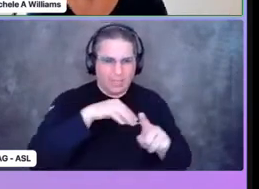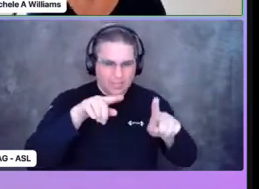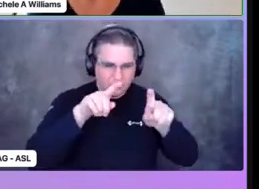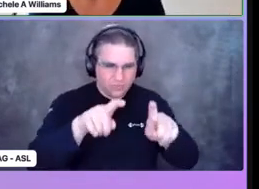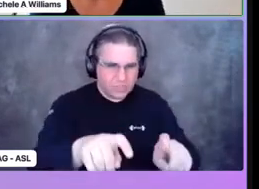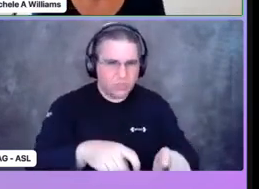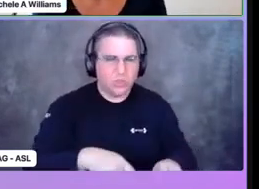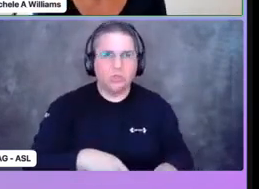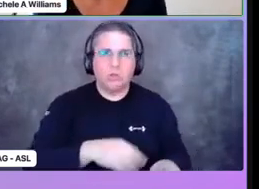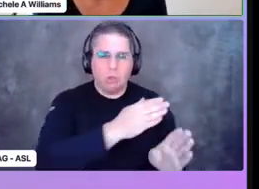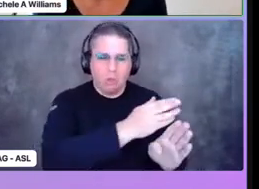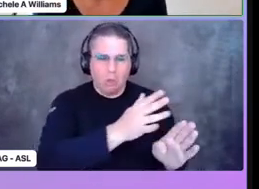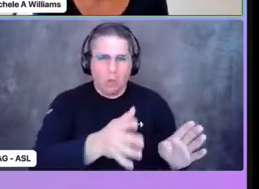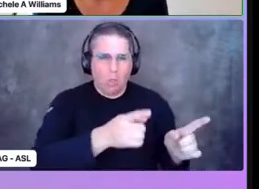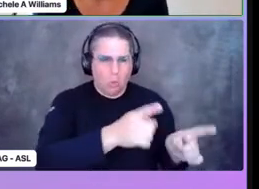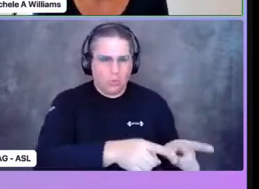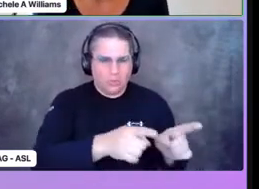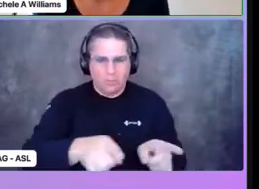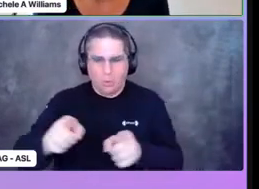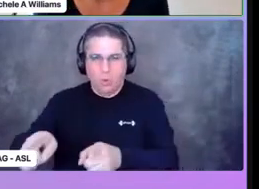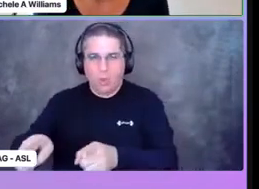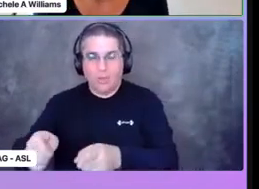get at. That the foundational research, the context, the